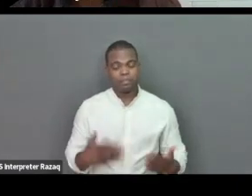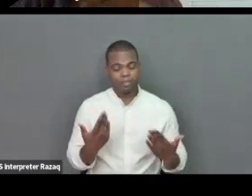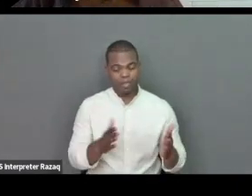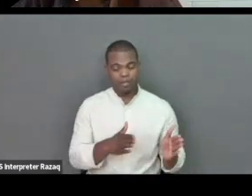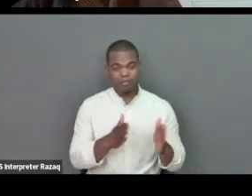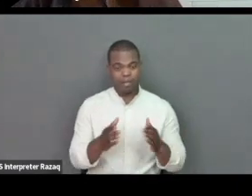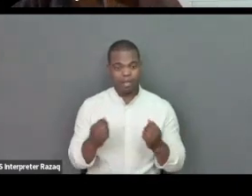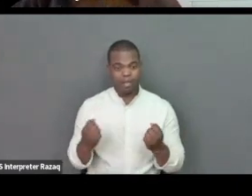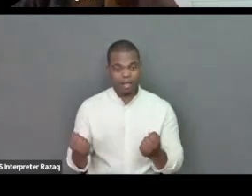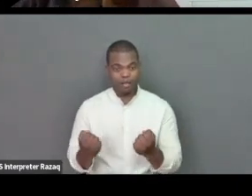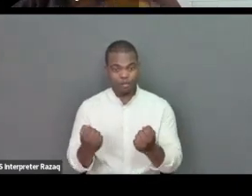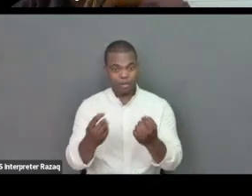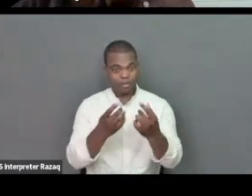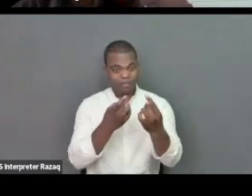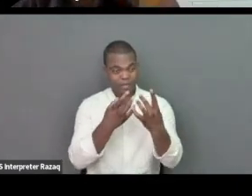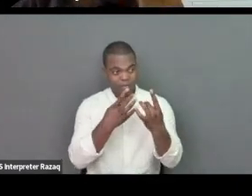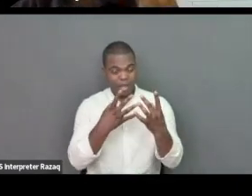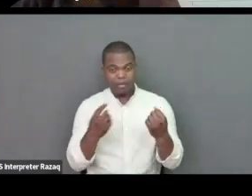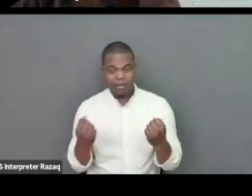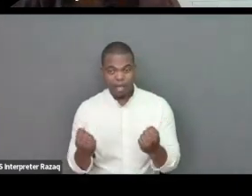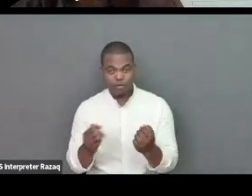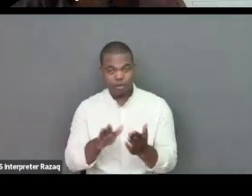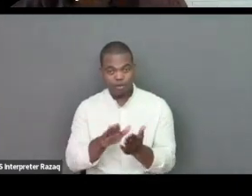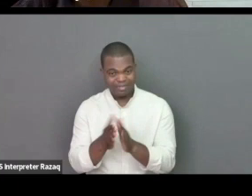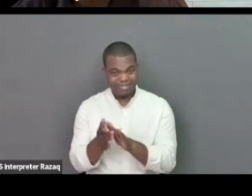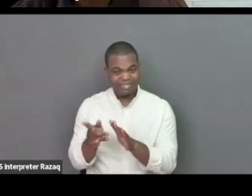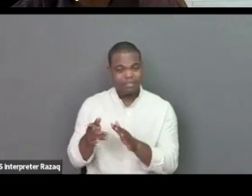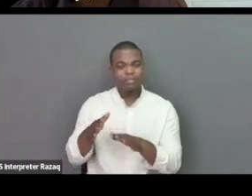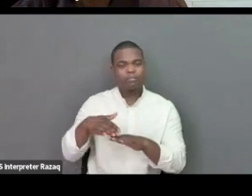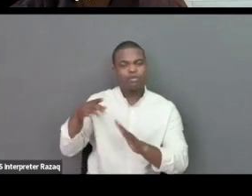the different parts of feedback that's useful